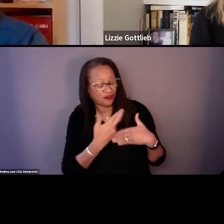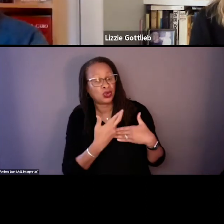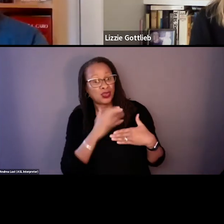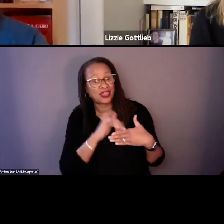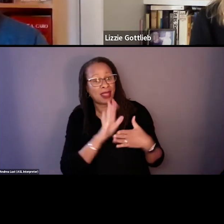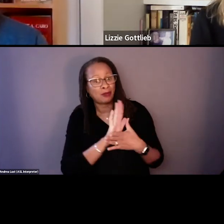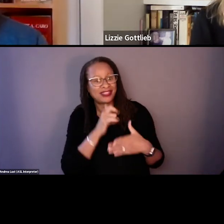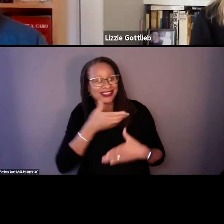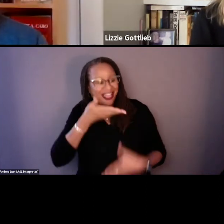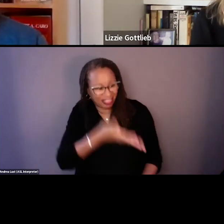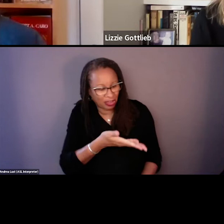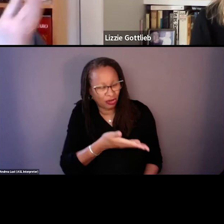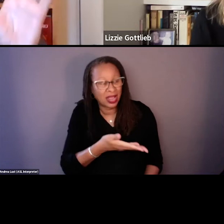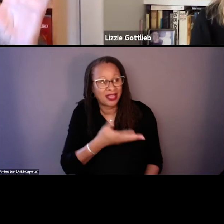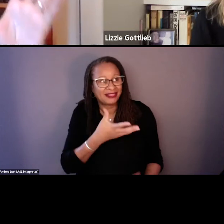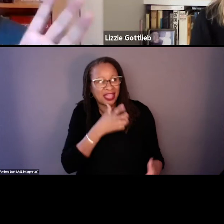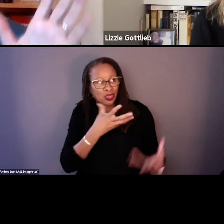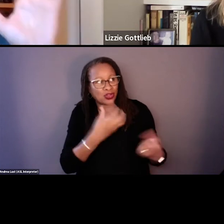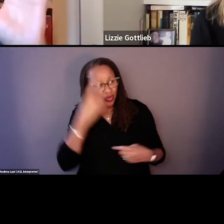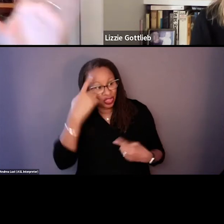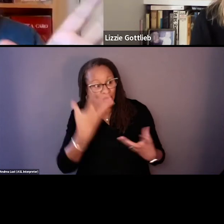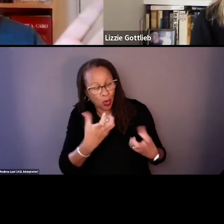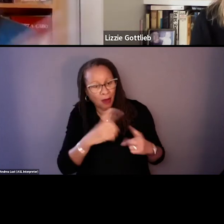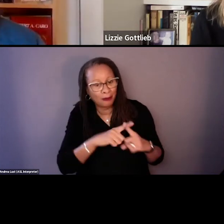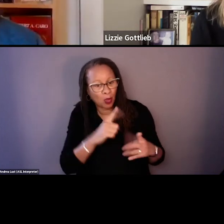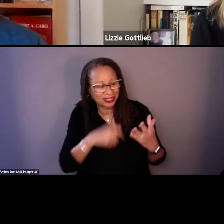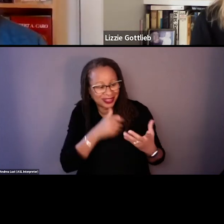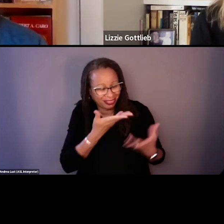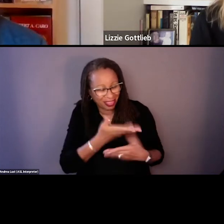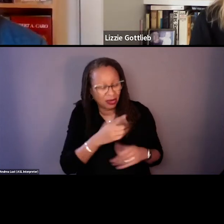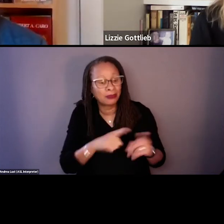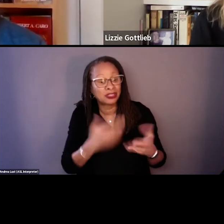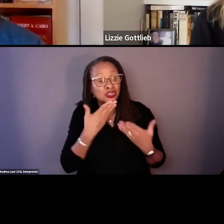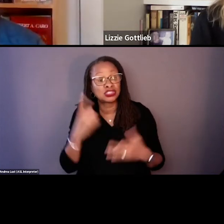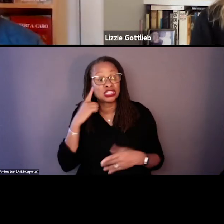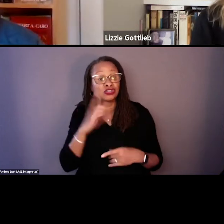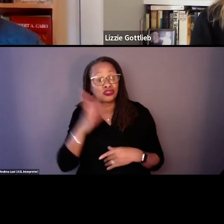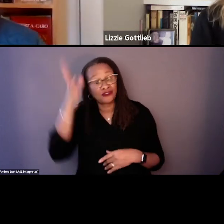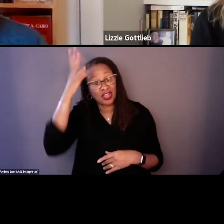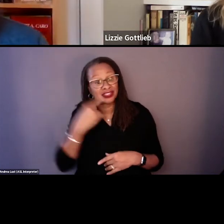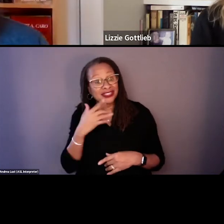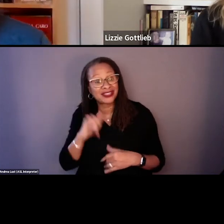because that would be a totally different movie. It's like you have to look at what's there. So that was great to hear him say that.